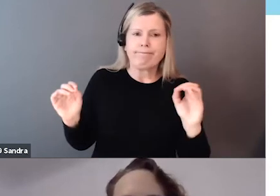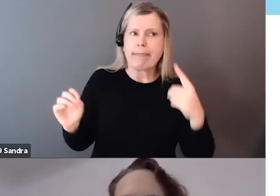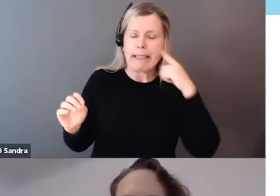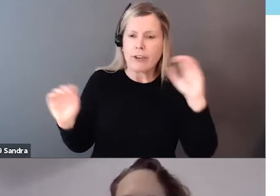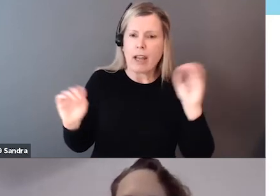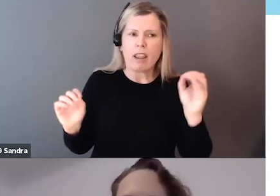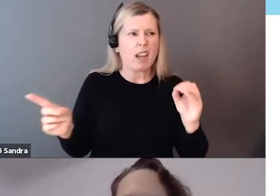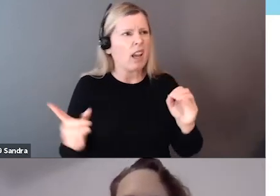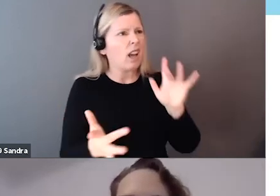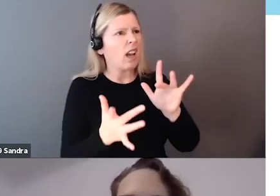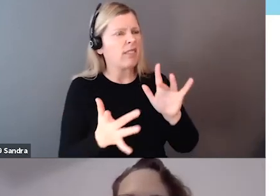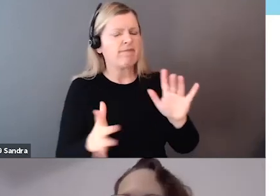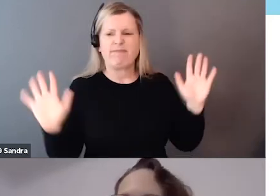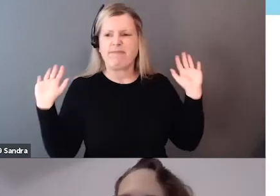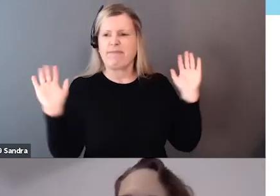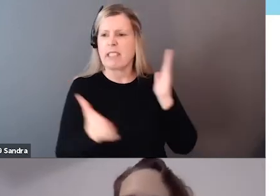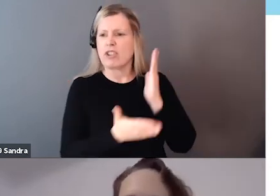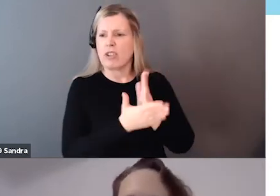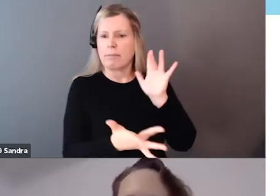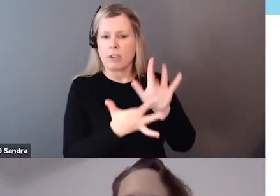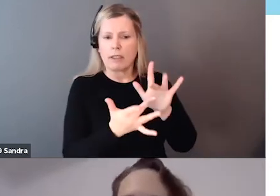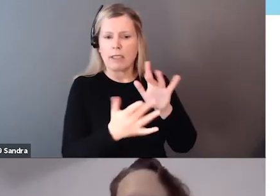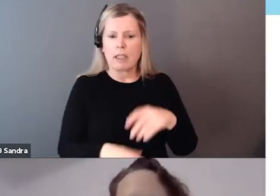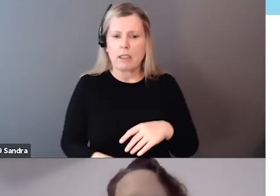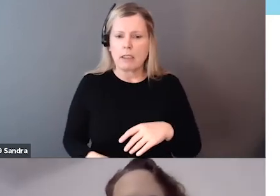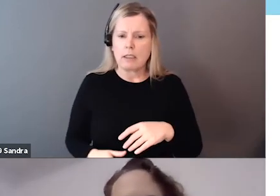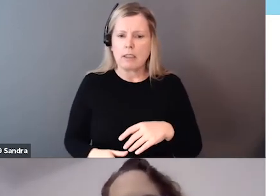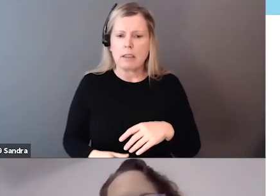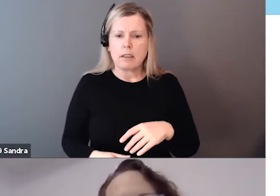weeks that May was away from work, no colleagues called to see how she was doing. In return to work